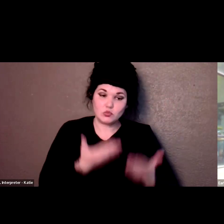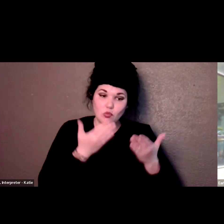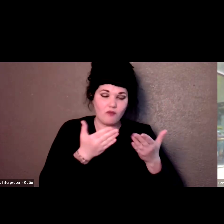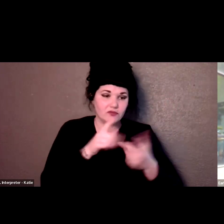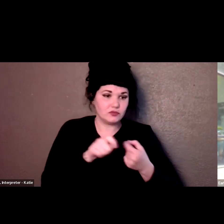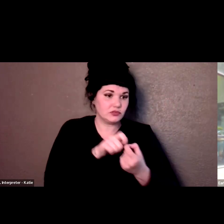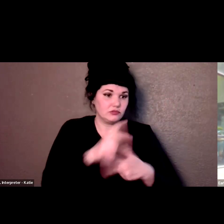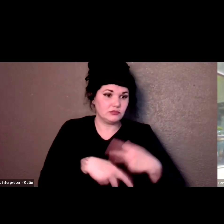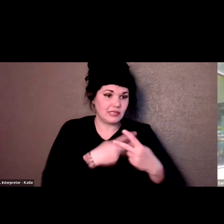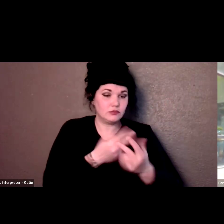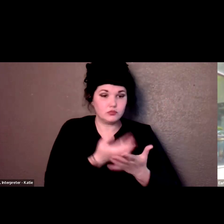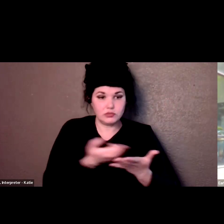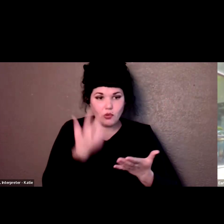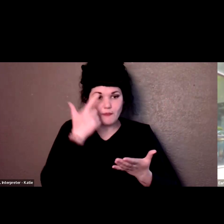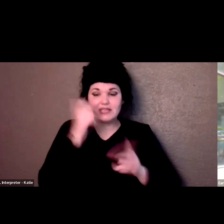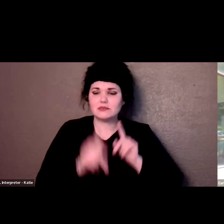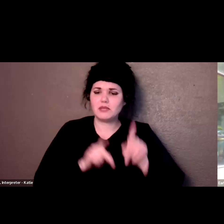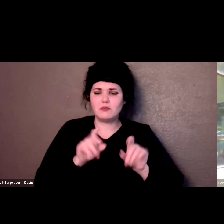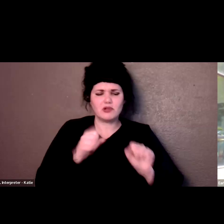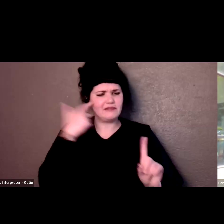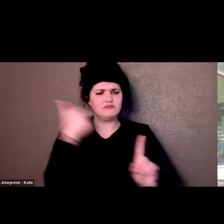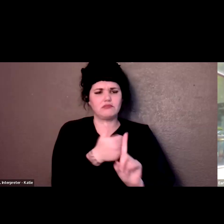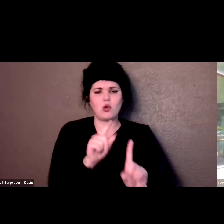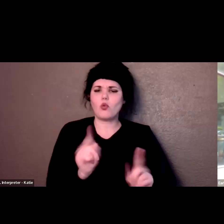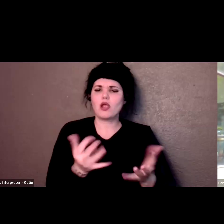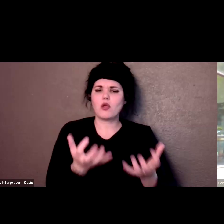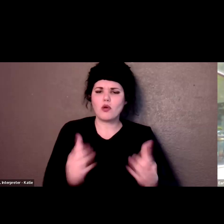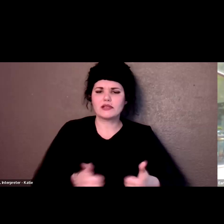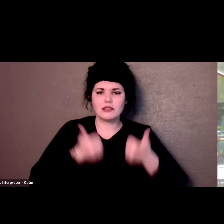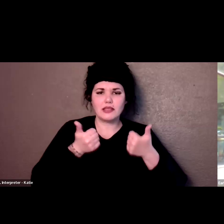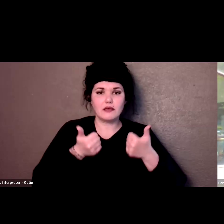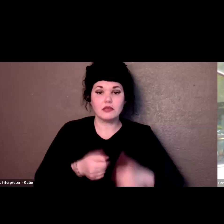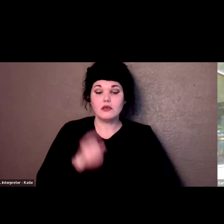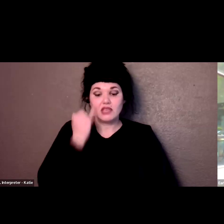to and just because you have a mental health diagnosis, even a potentially scary one, doesn't